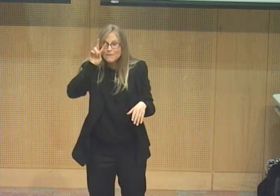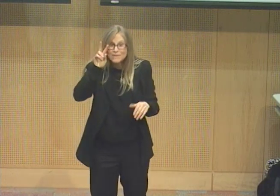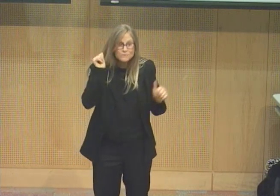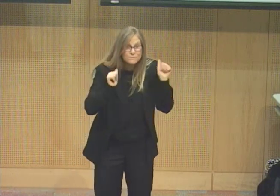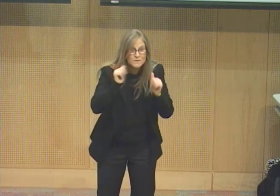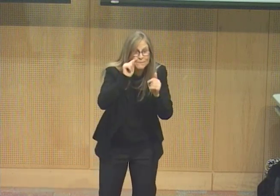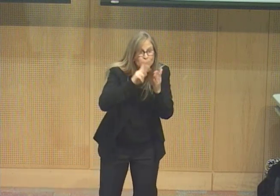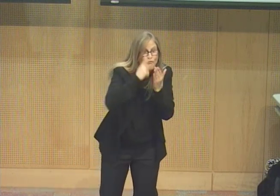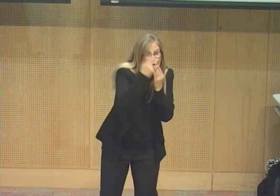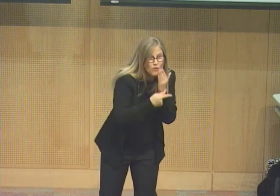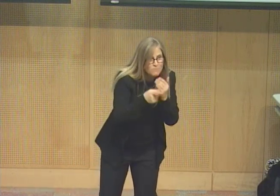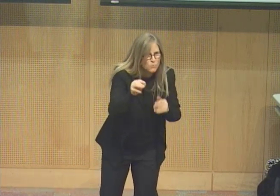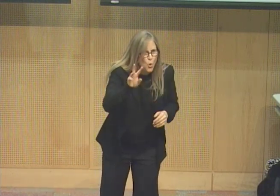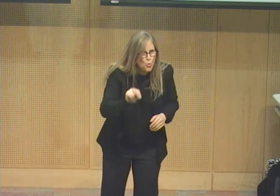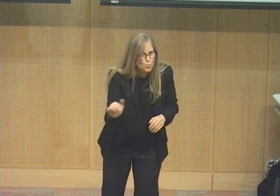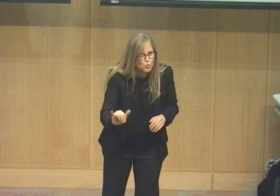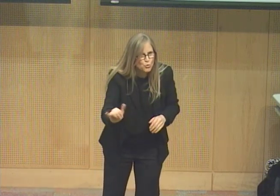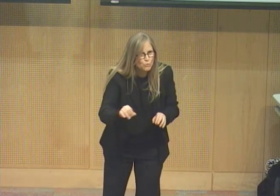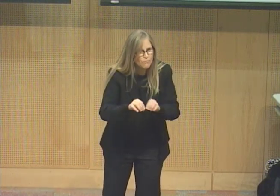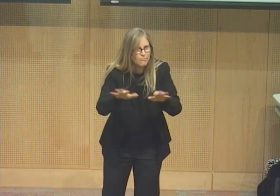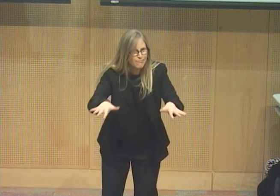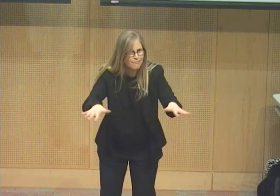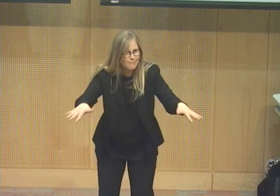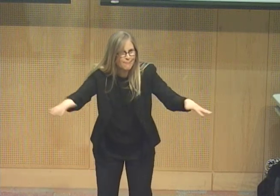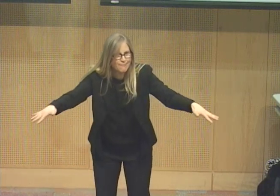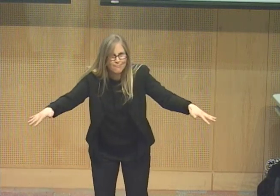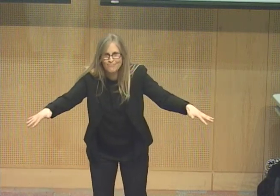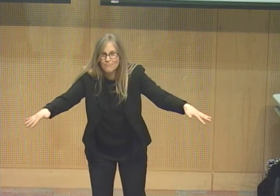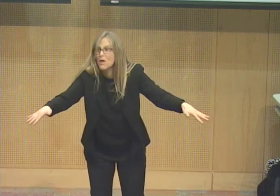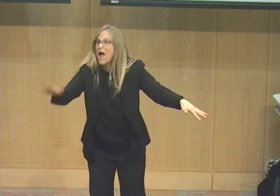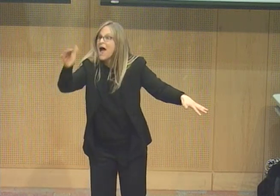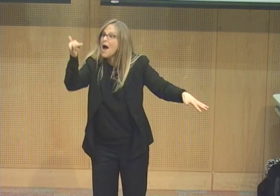So those ideas are disseminated throughout the nation.